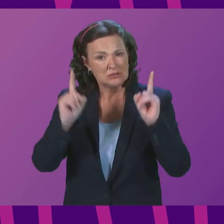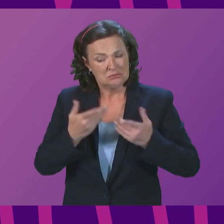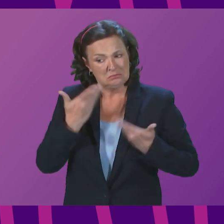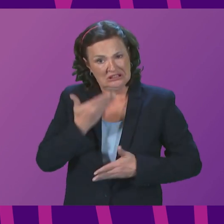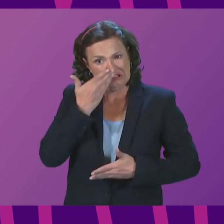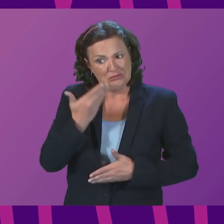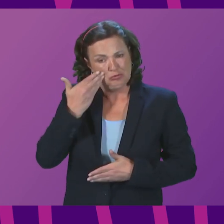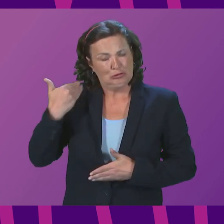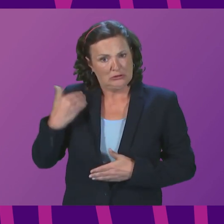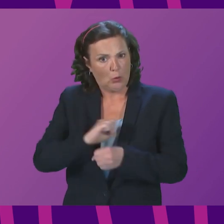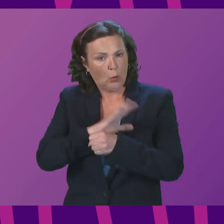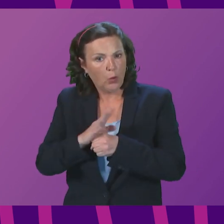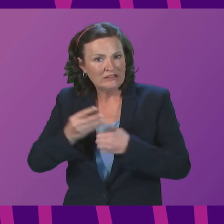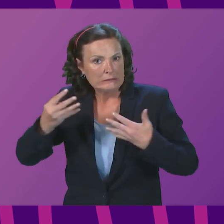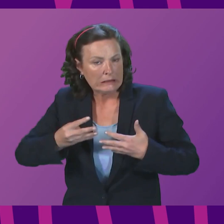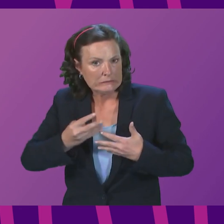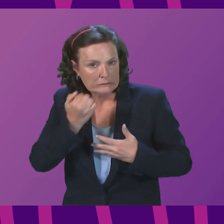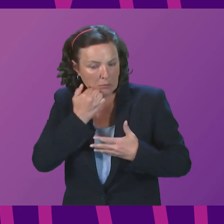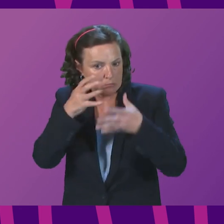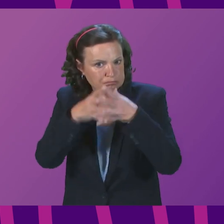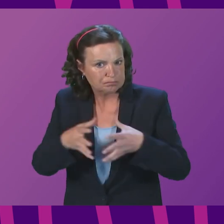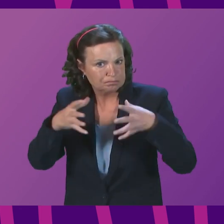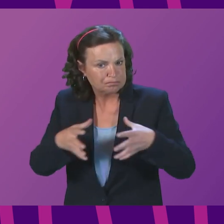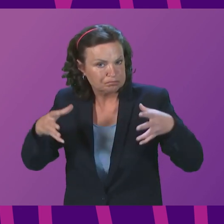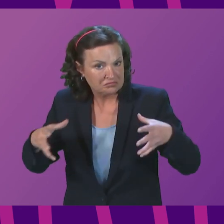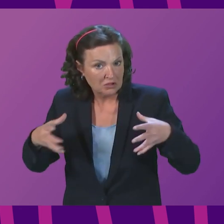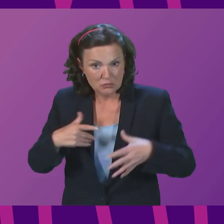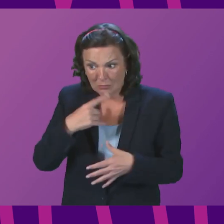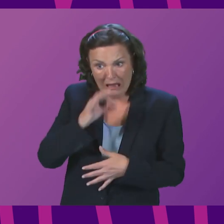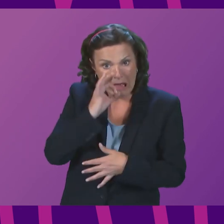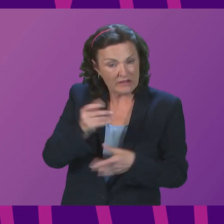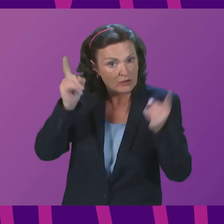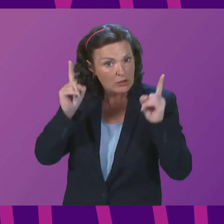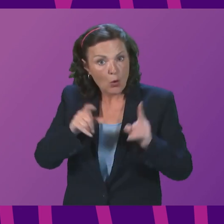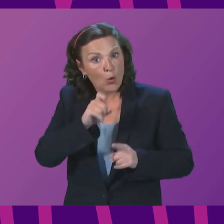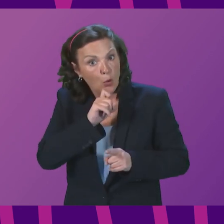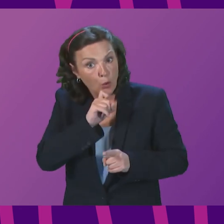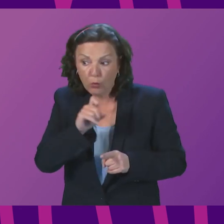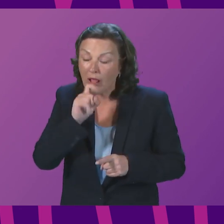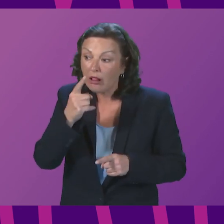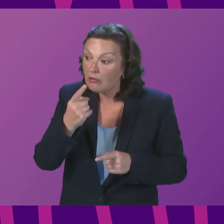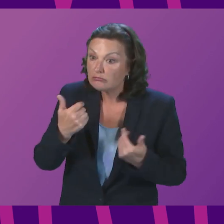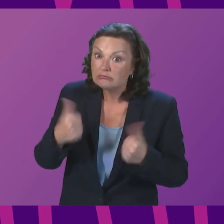the Scottish Government is taking to ensure that everyone eligible for the spring booster vaccine receives it.